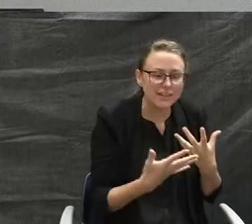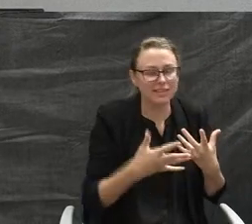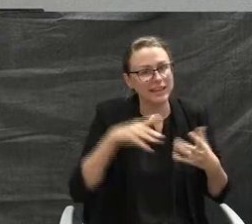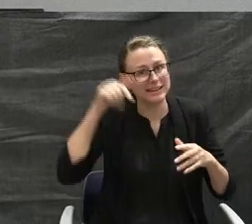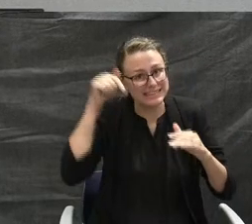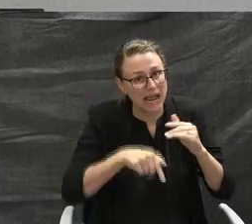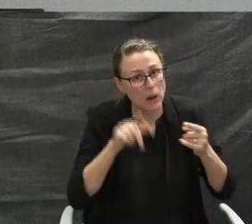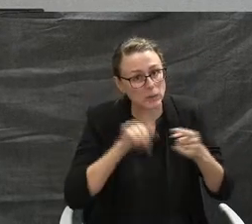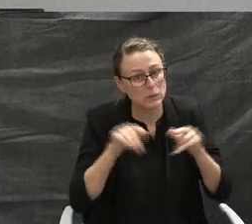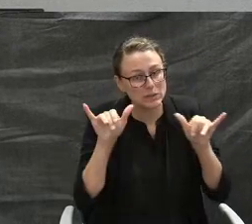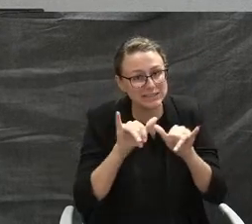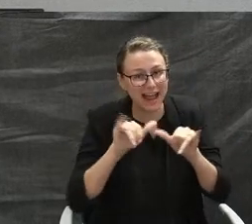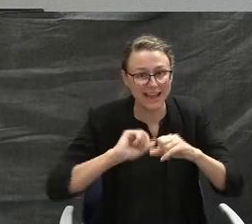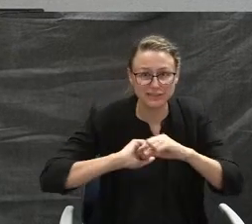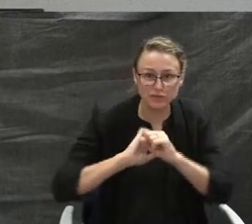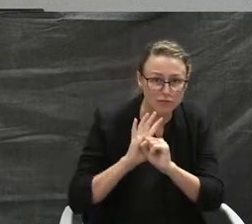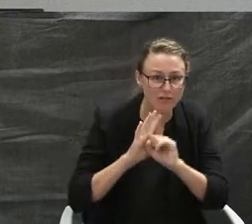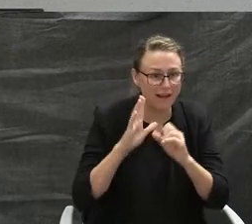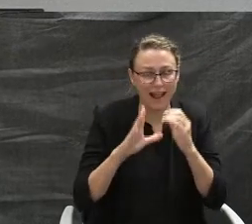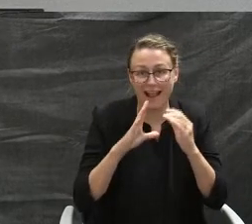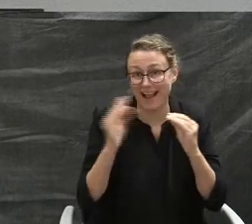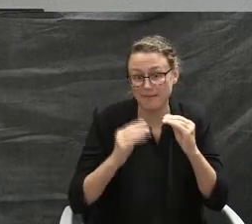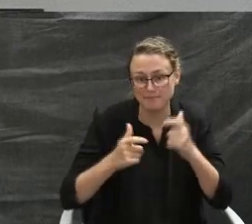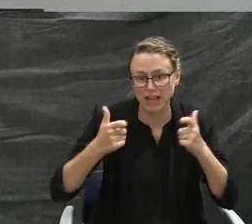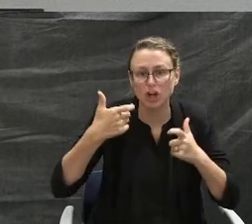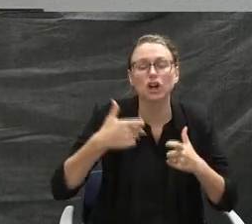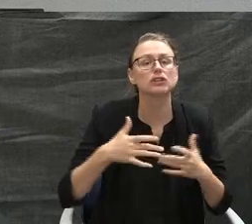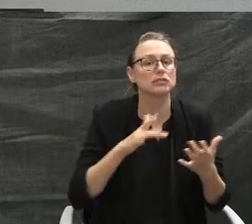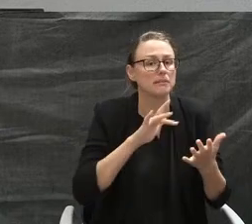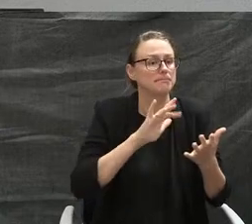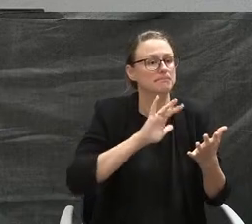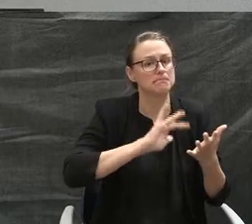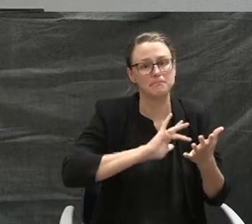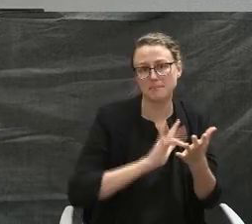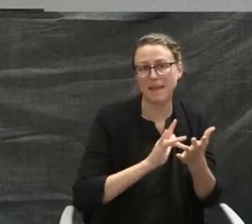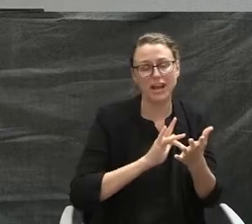larger. So their medical grade and Mr Bourgeois said